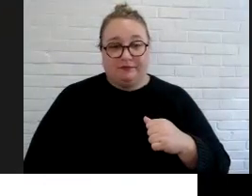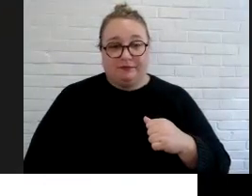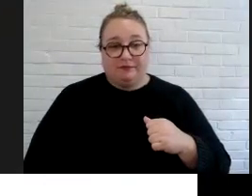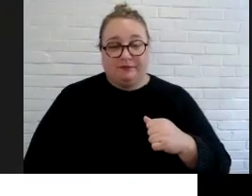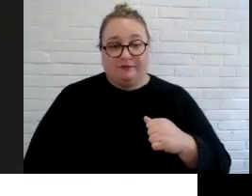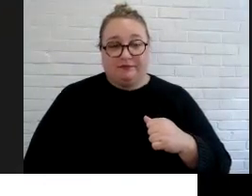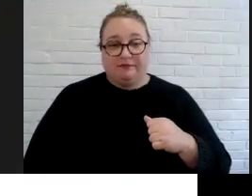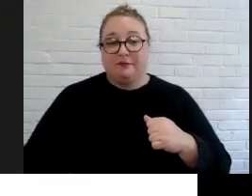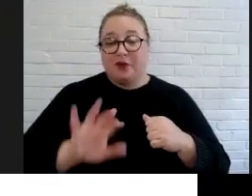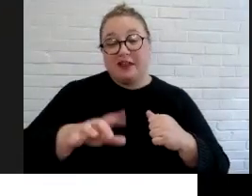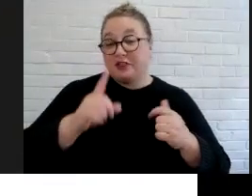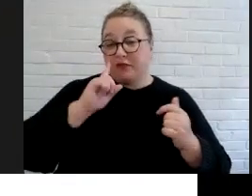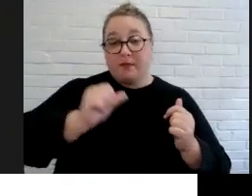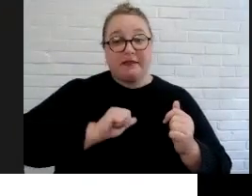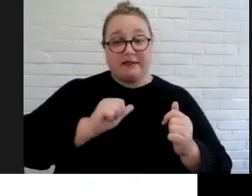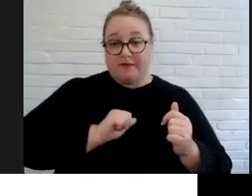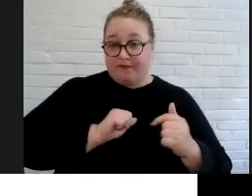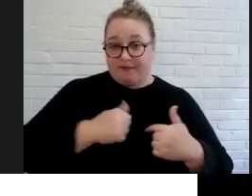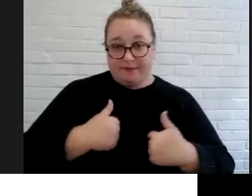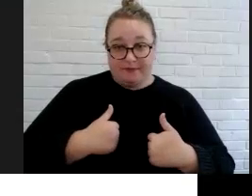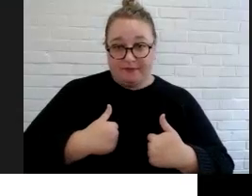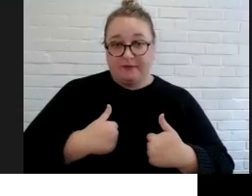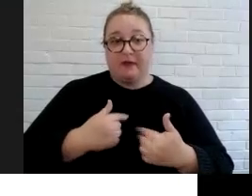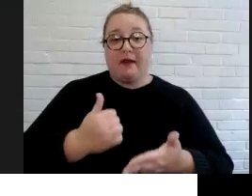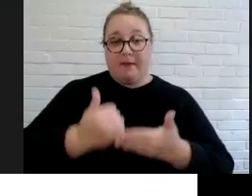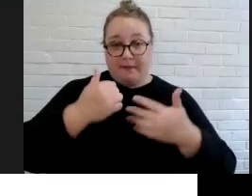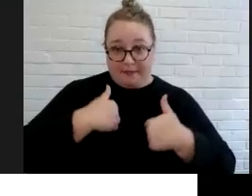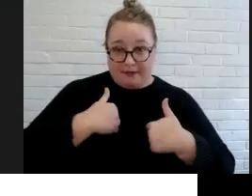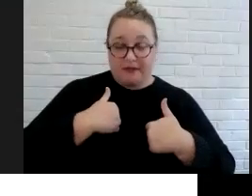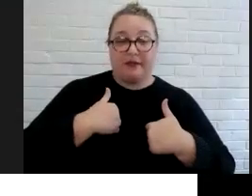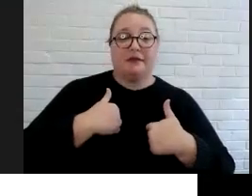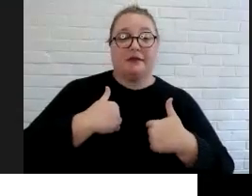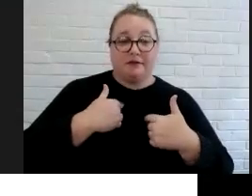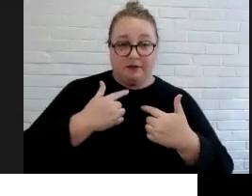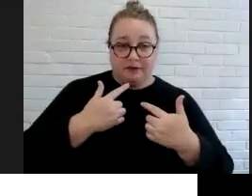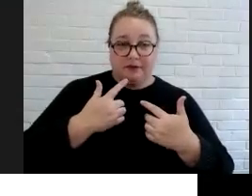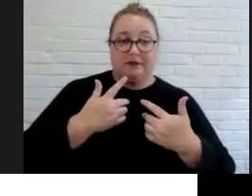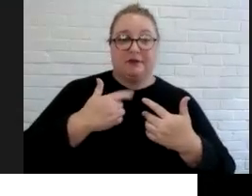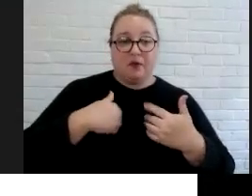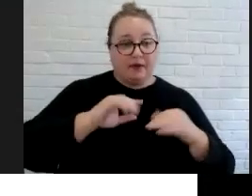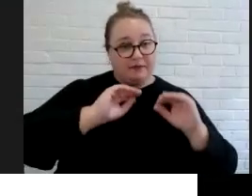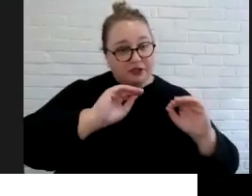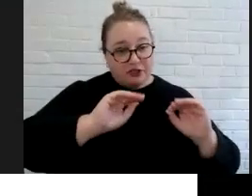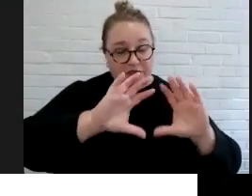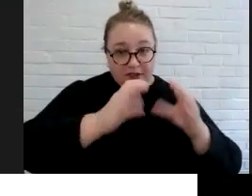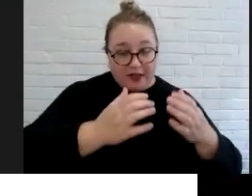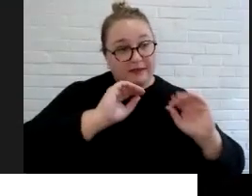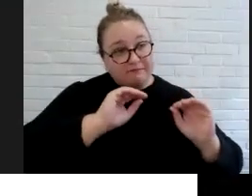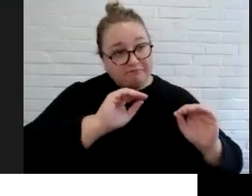Is it's I'm teaching the course to make sure that I'm engaged in the course with my students.